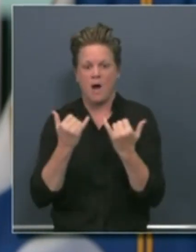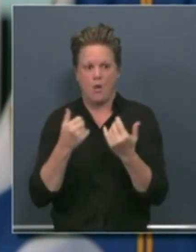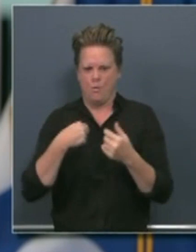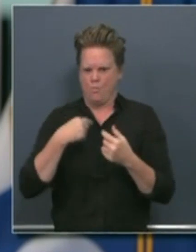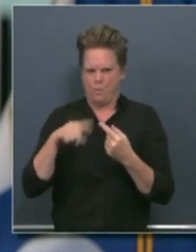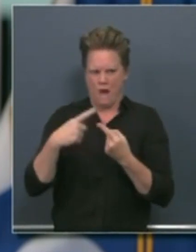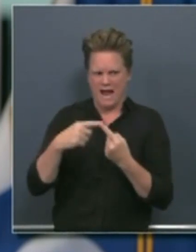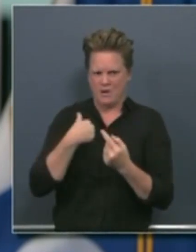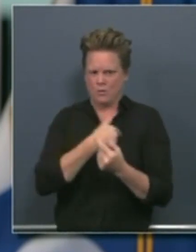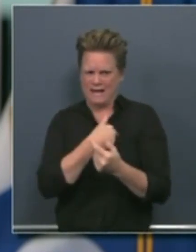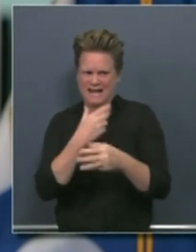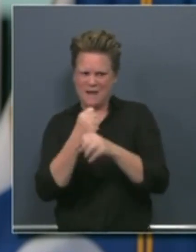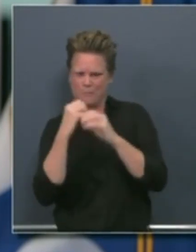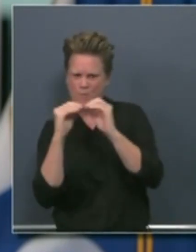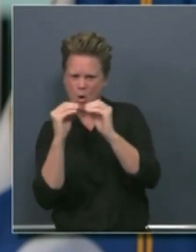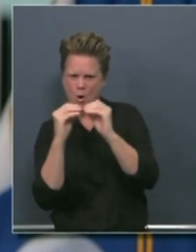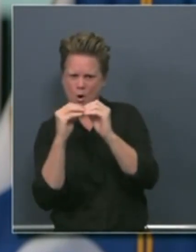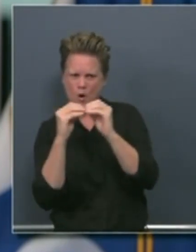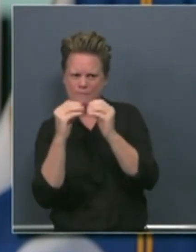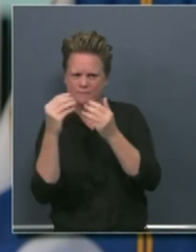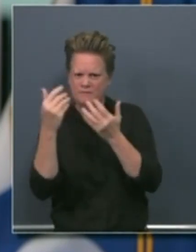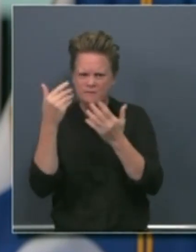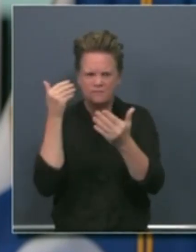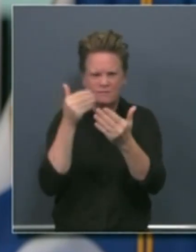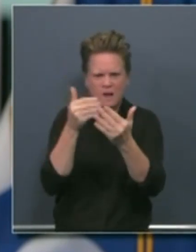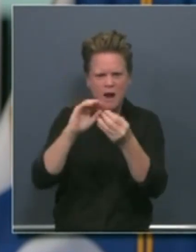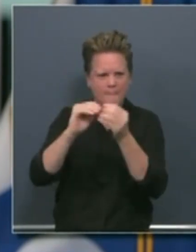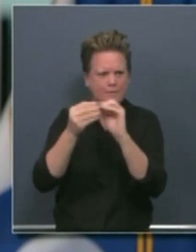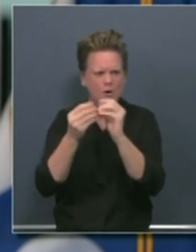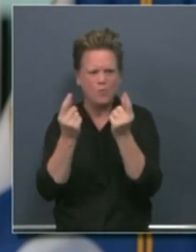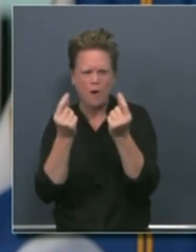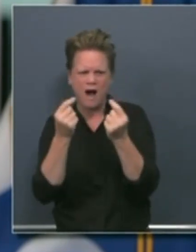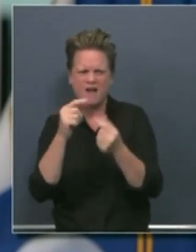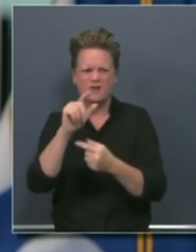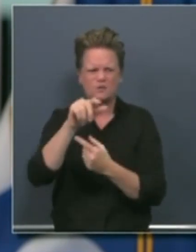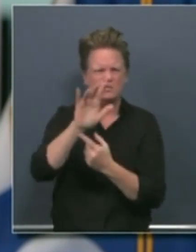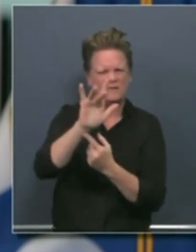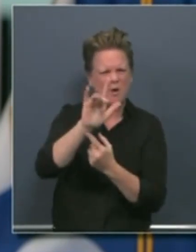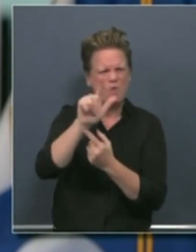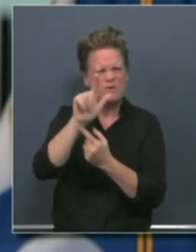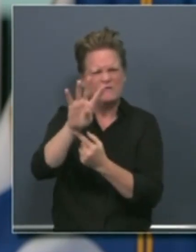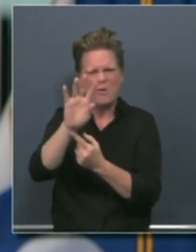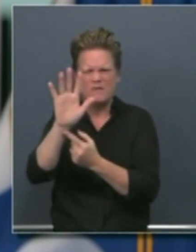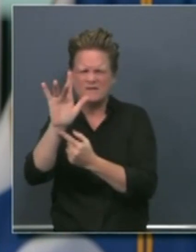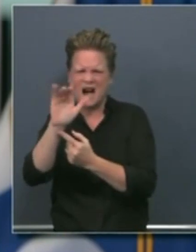DAYS IN THIS STATE UNEMPLOYMENT THAT WHEN NEW NUMBERS COME IN WILL BE NORTH